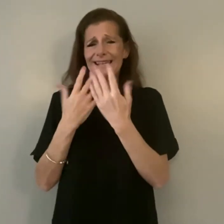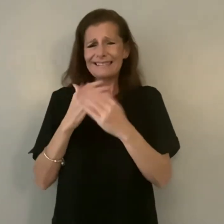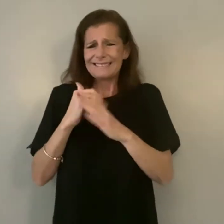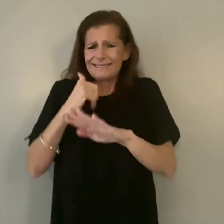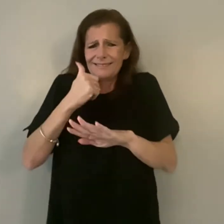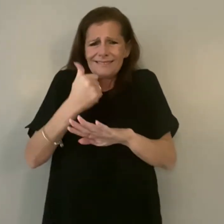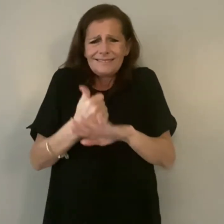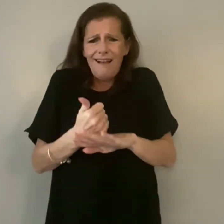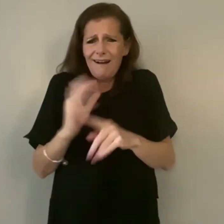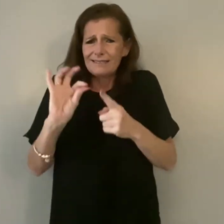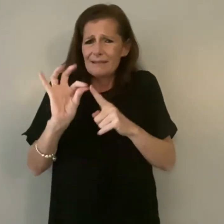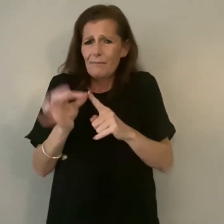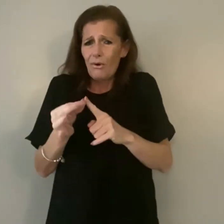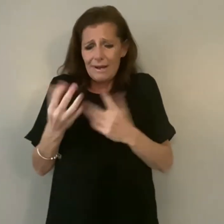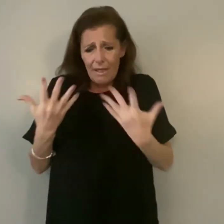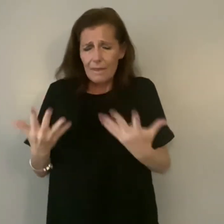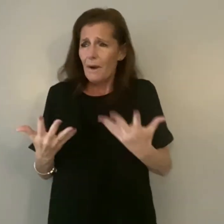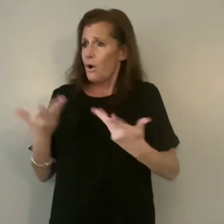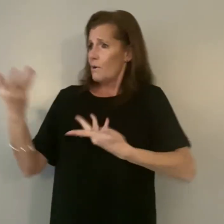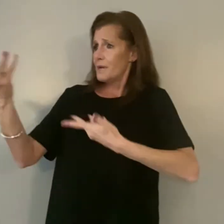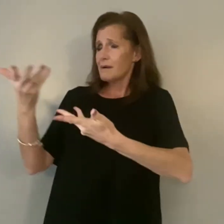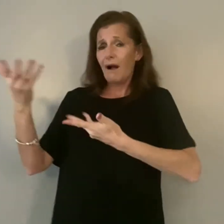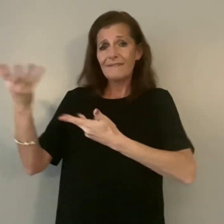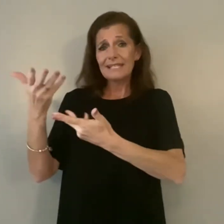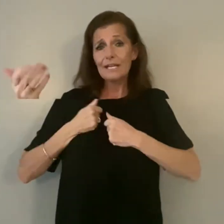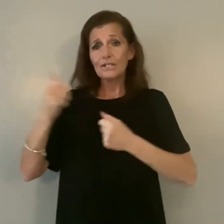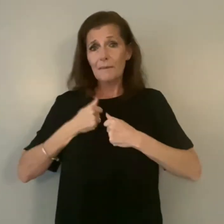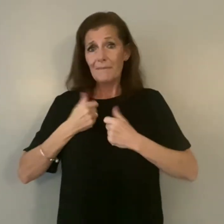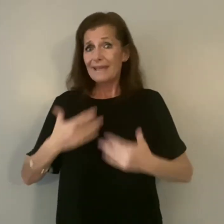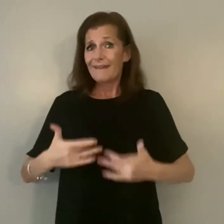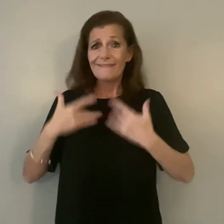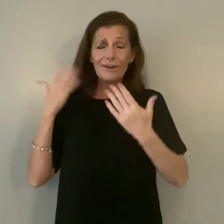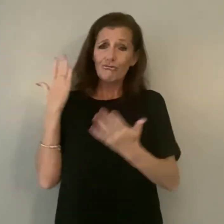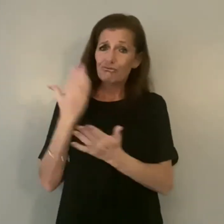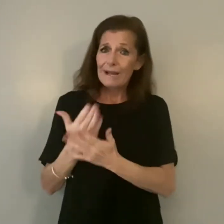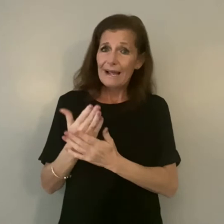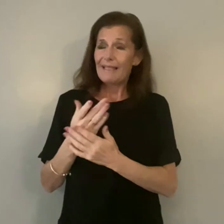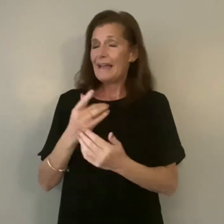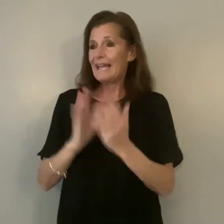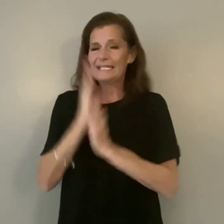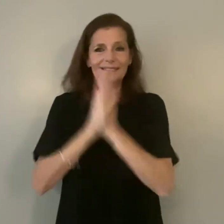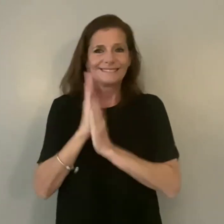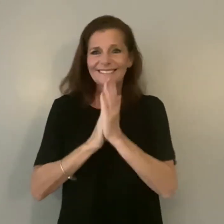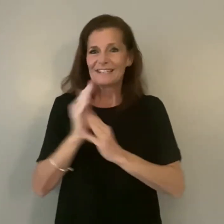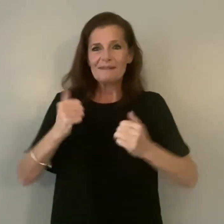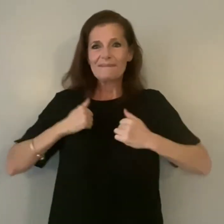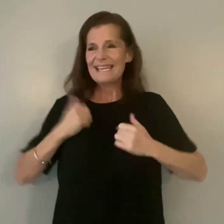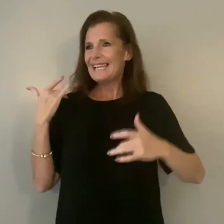And I think that at this pivotal moment those conversations I think are really what gets me out of bed in the morning